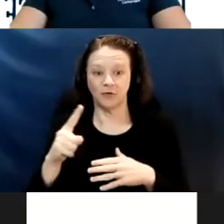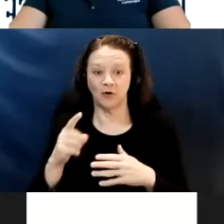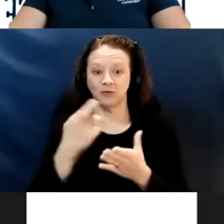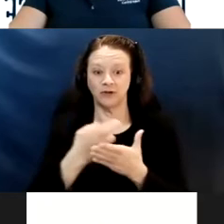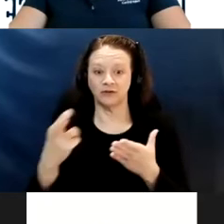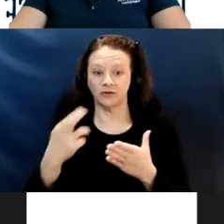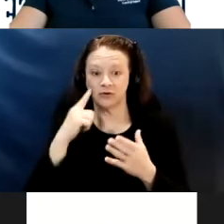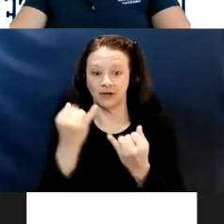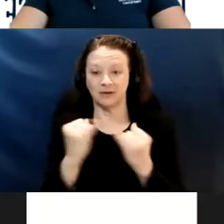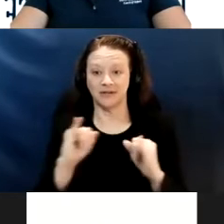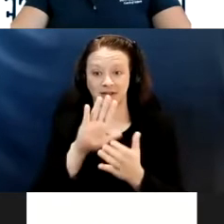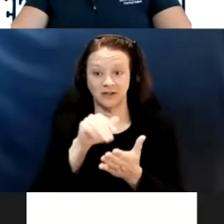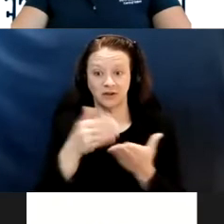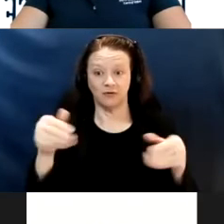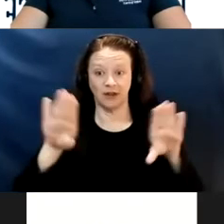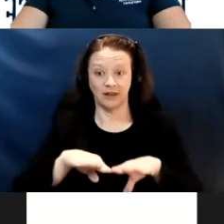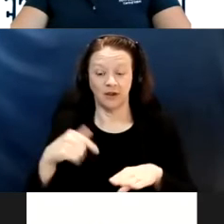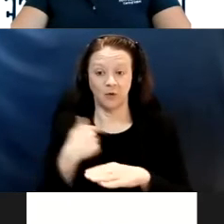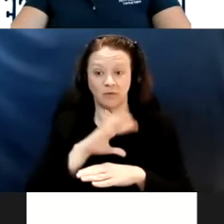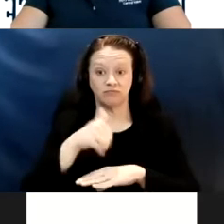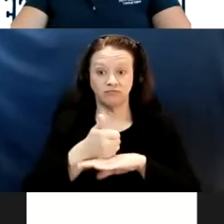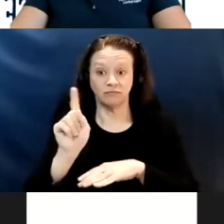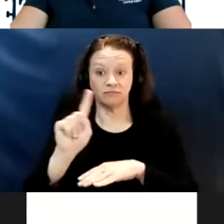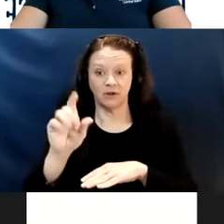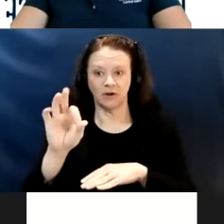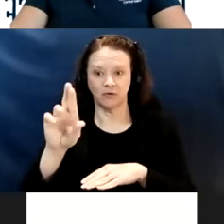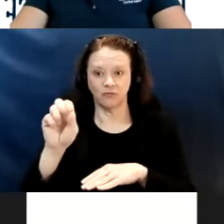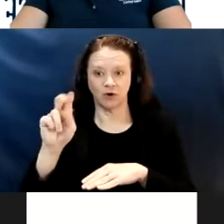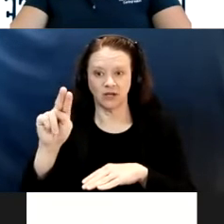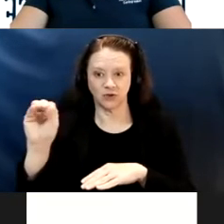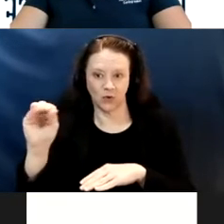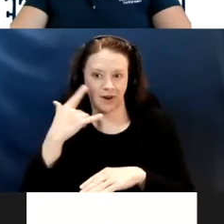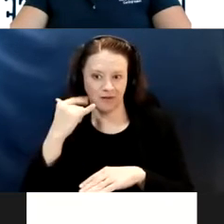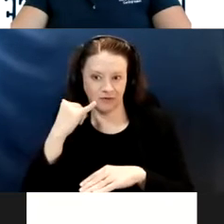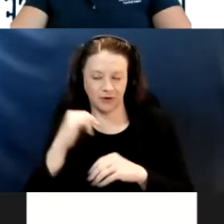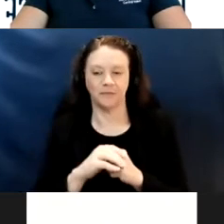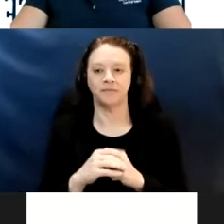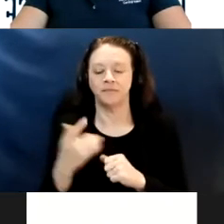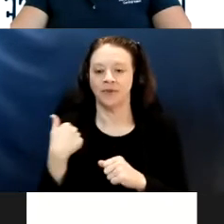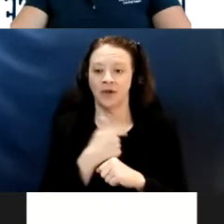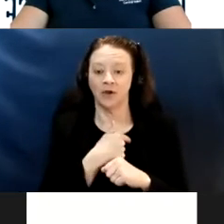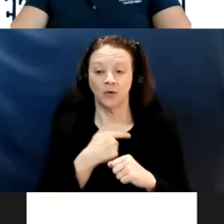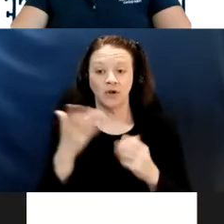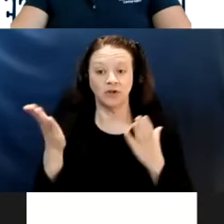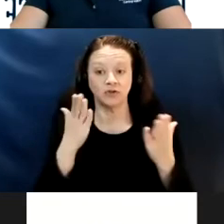We are located our main office in Fresno, California and we do serve five counties,